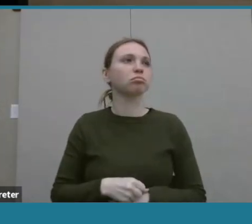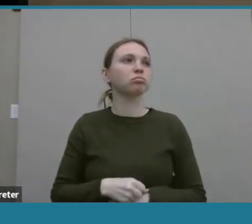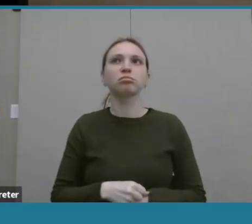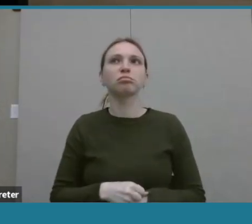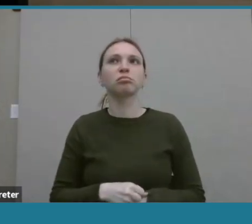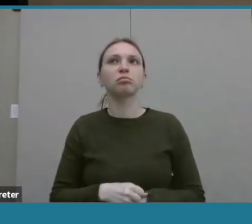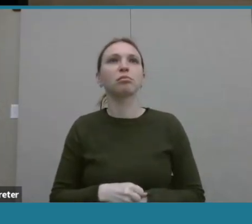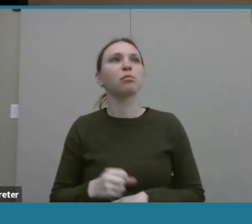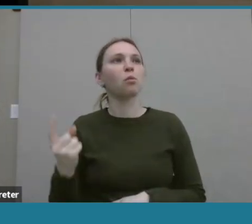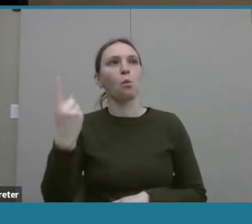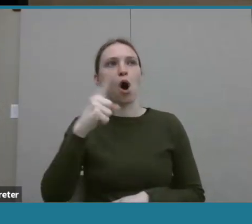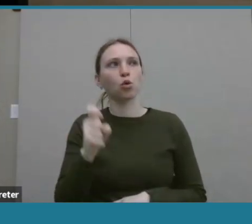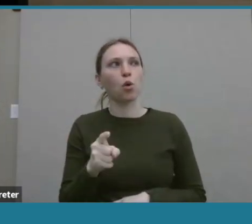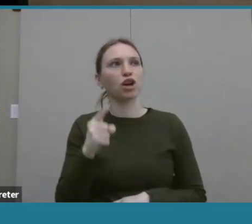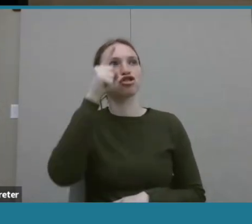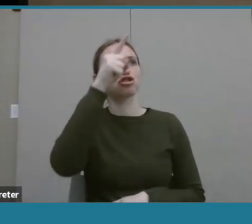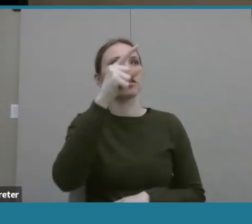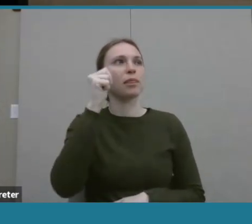Bill, one in the back. Sure, go ahead.